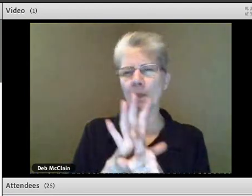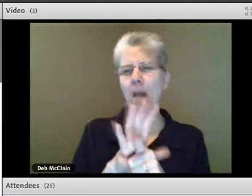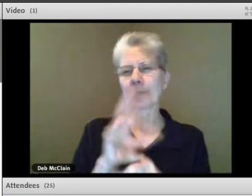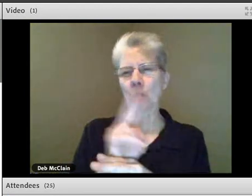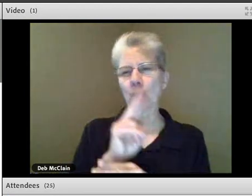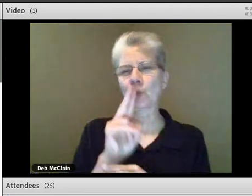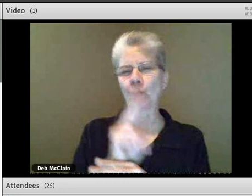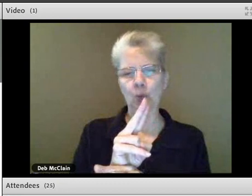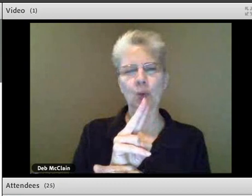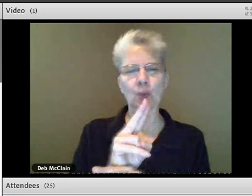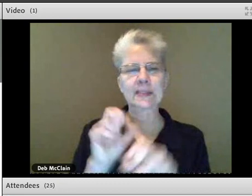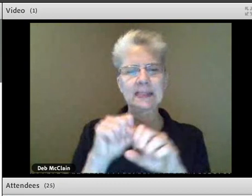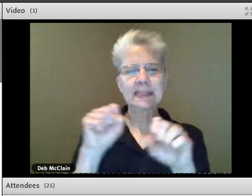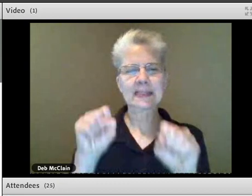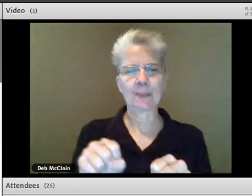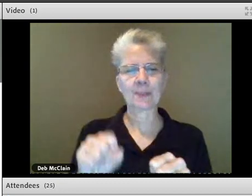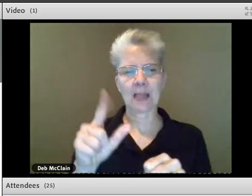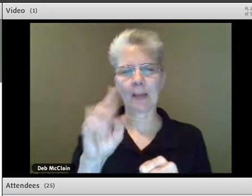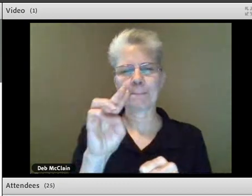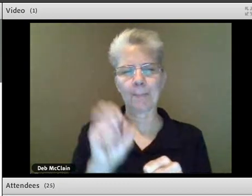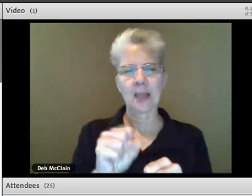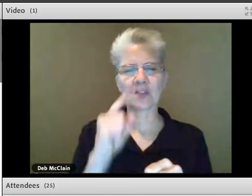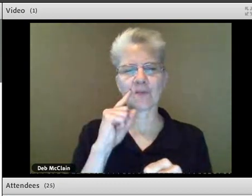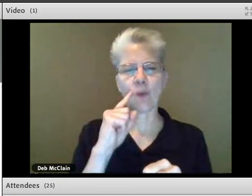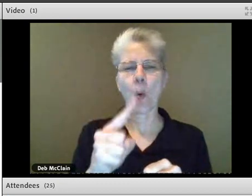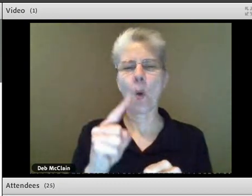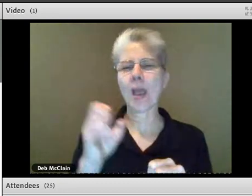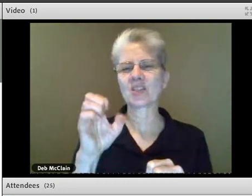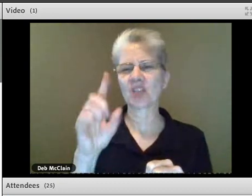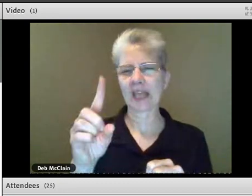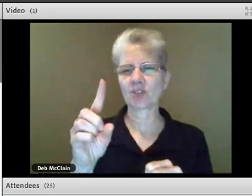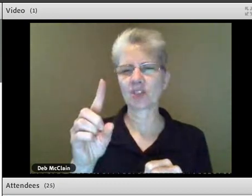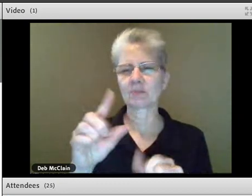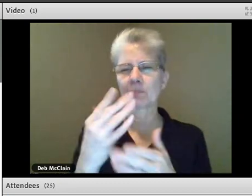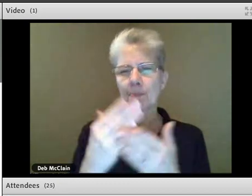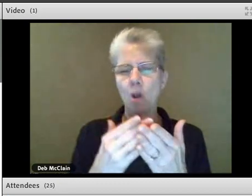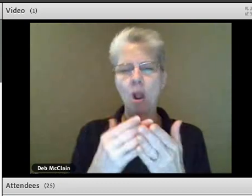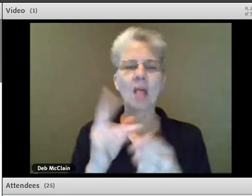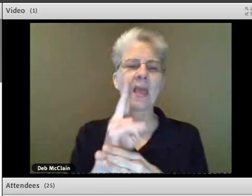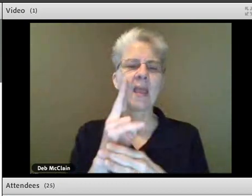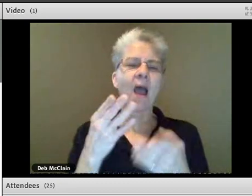learning management systems within higher education, and they offer it through software-as-a-service,